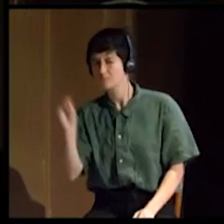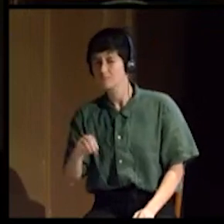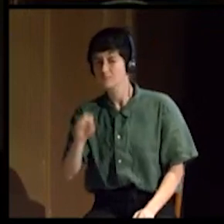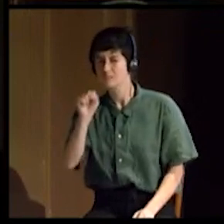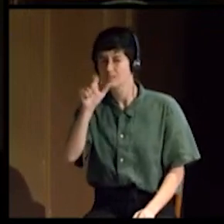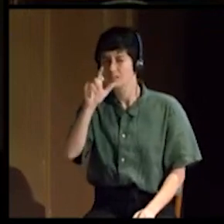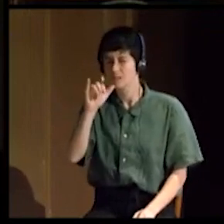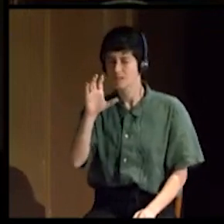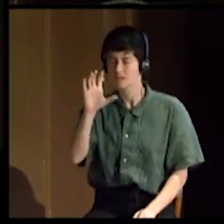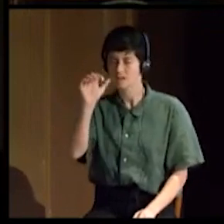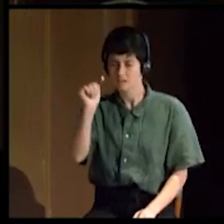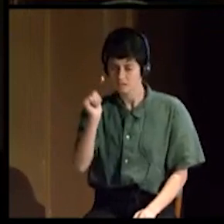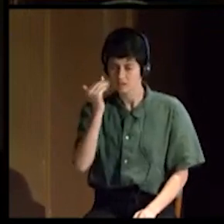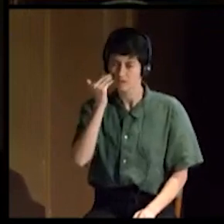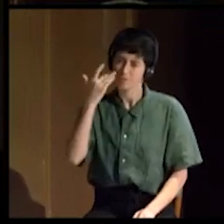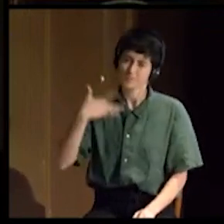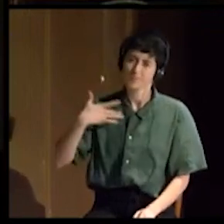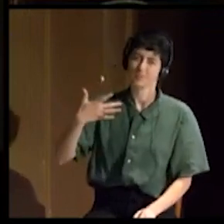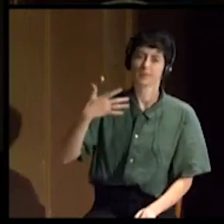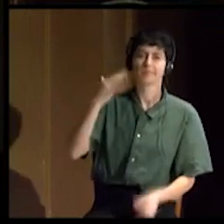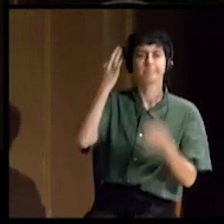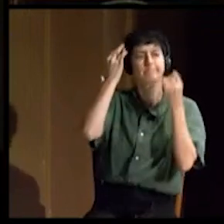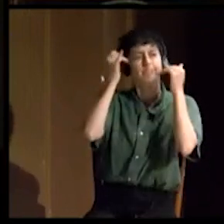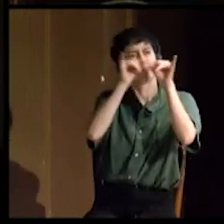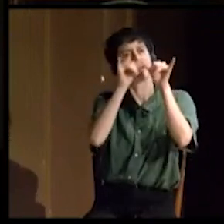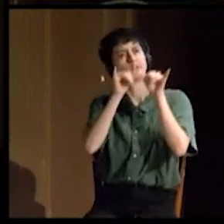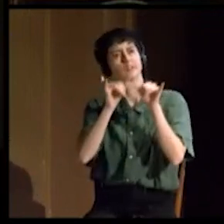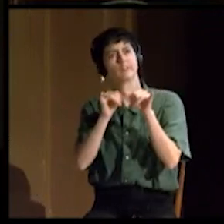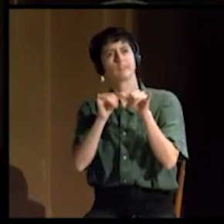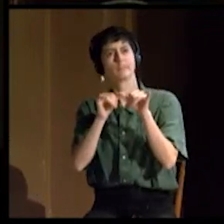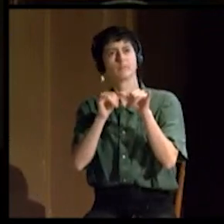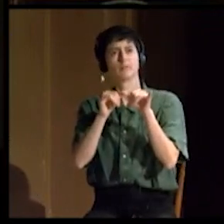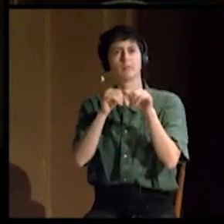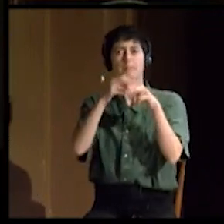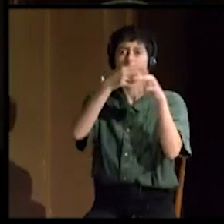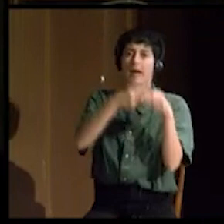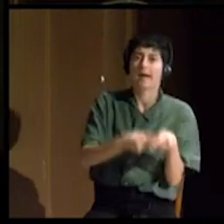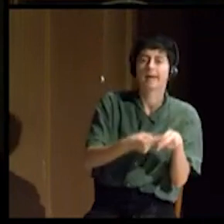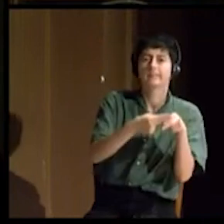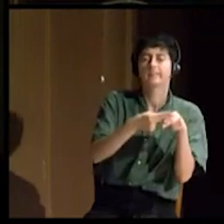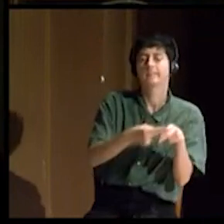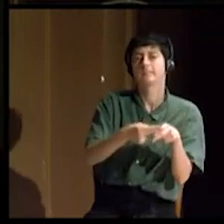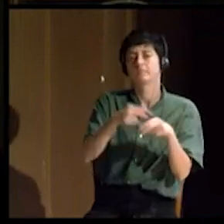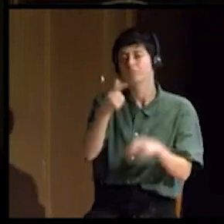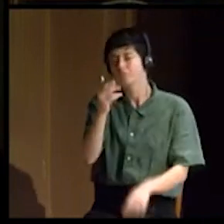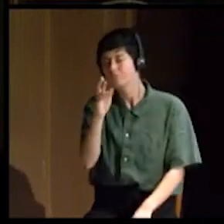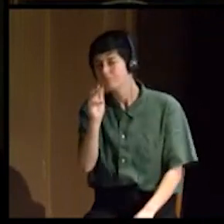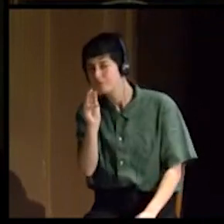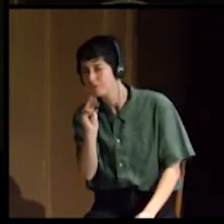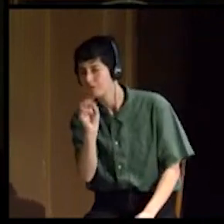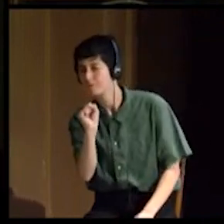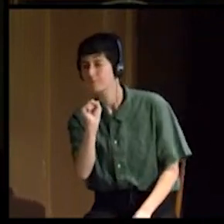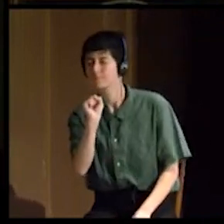And grams and length. And so when we think about rocks, we need to talk about a chemical index. And so for that we'll use silica.